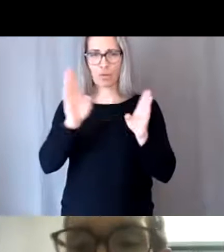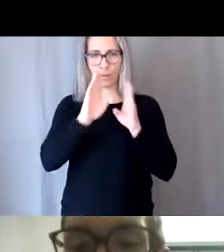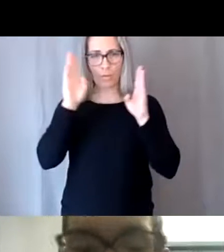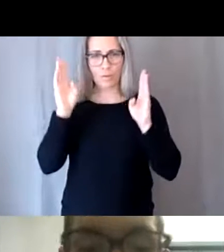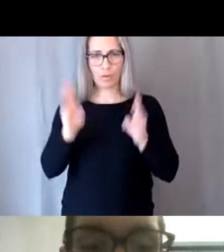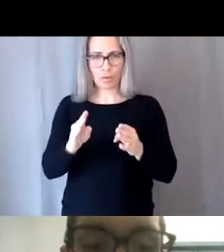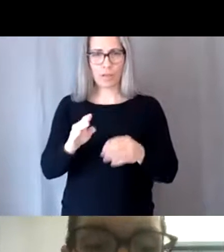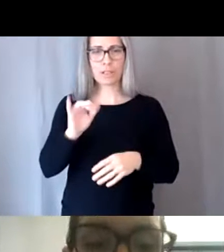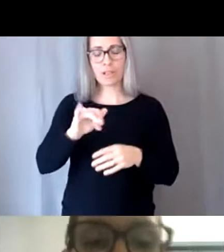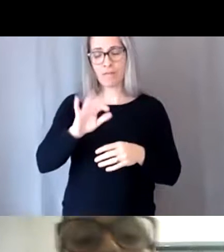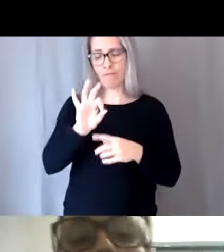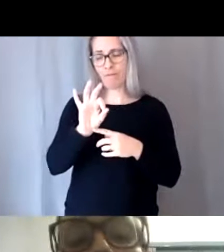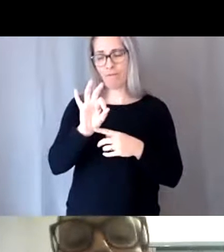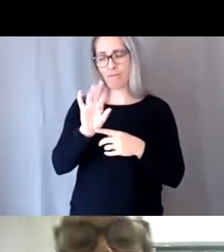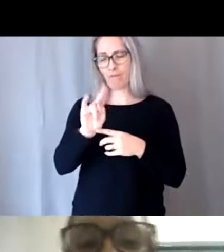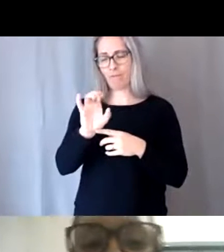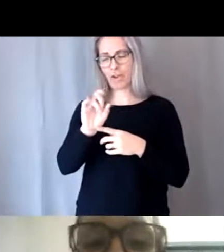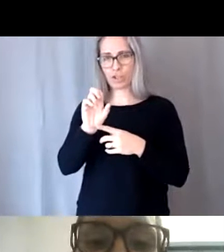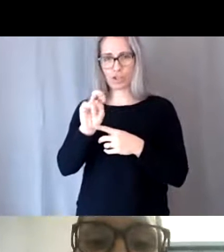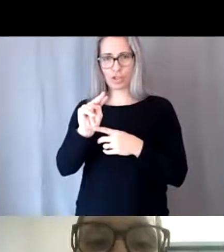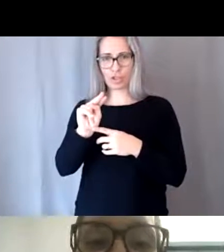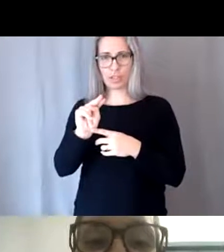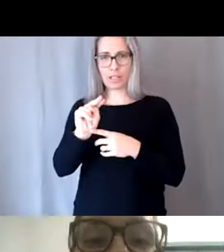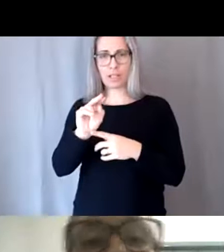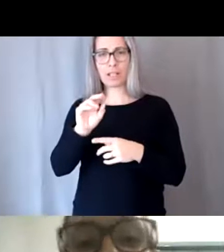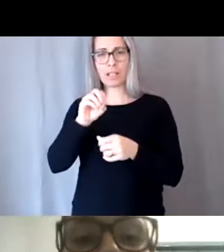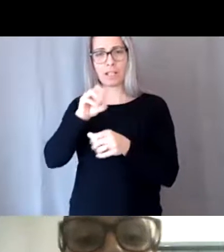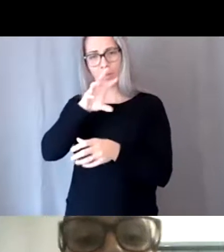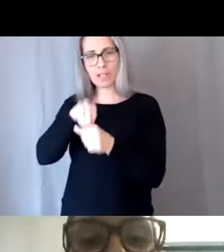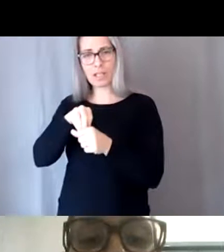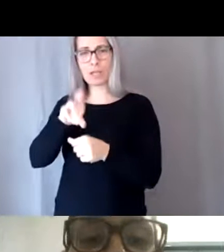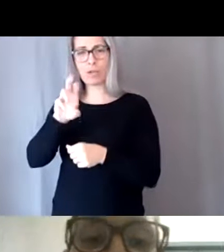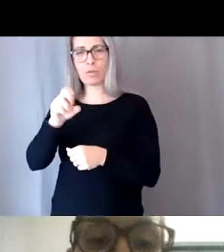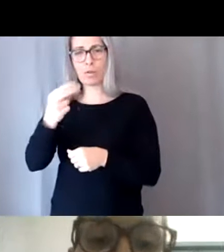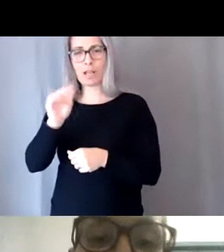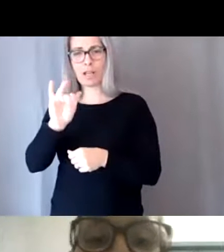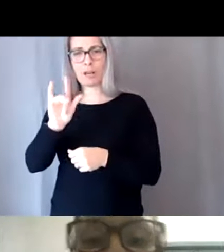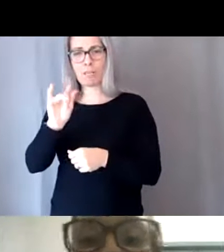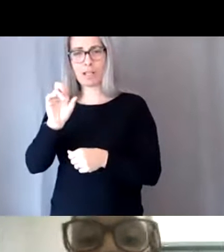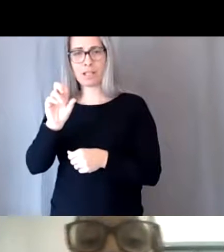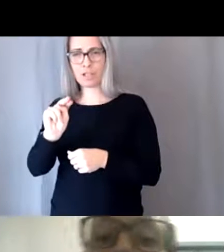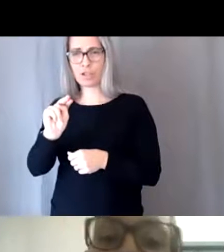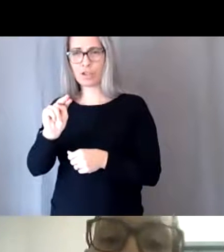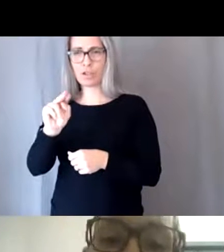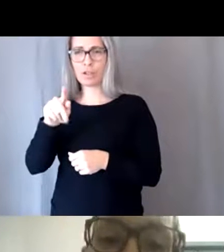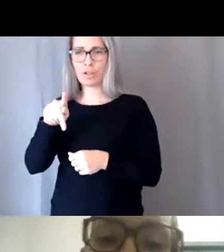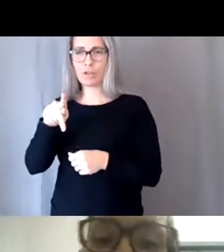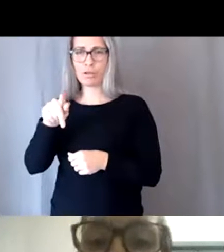and today I will comment with you on my recent attempt